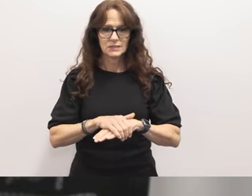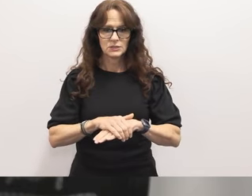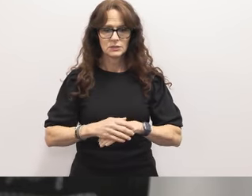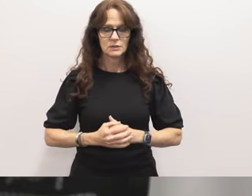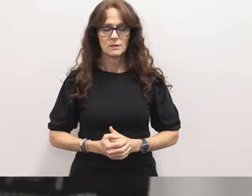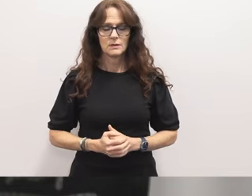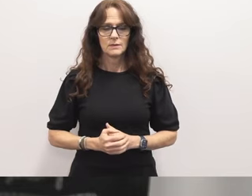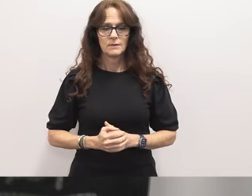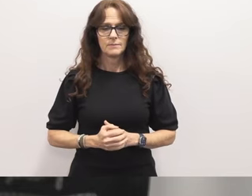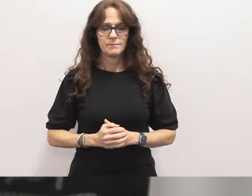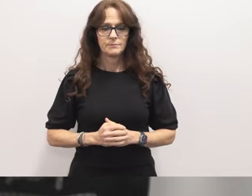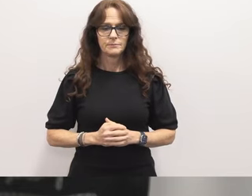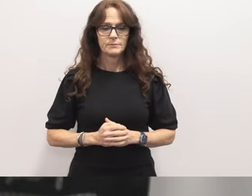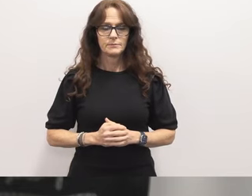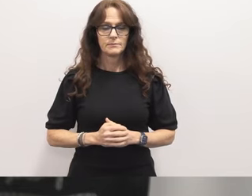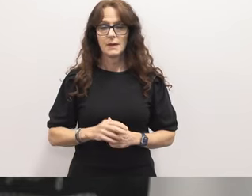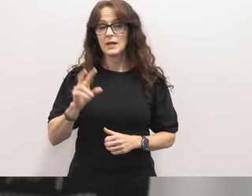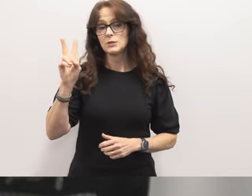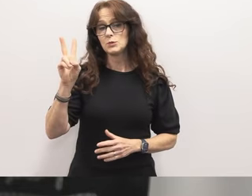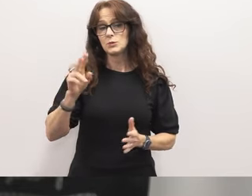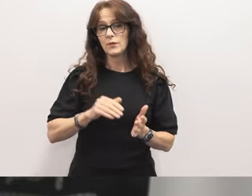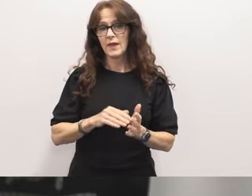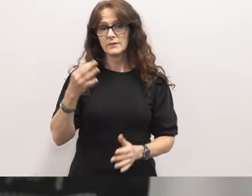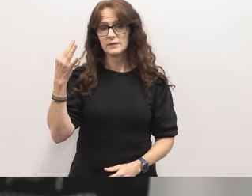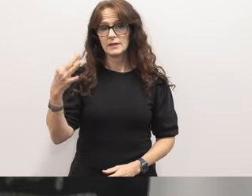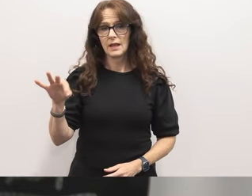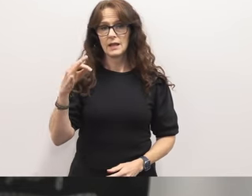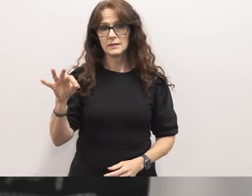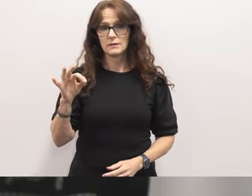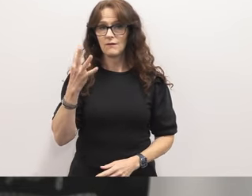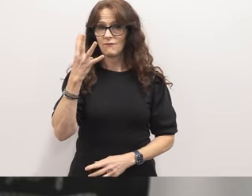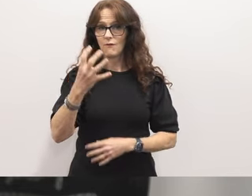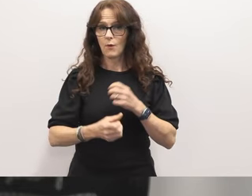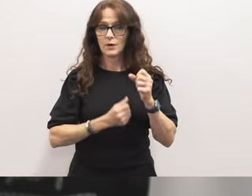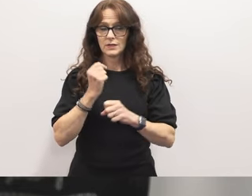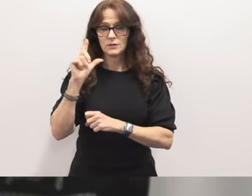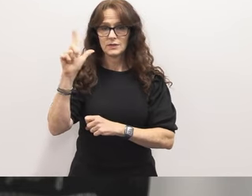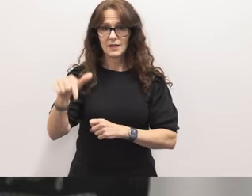By 2019, just four years later with incremental growth